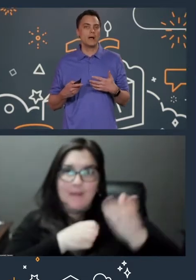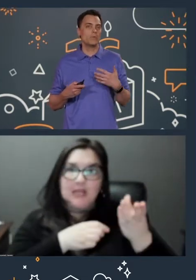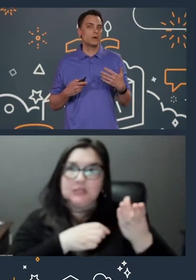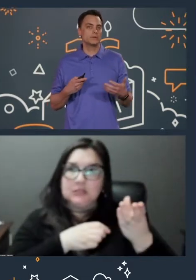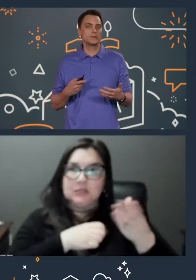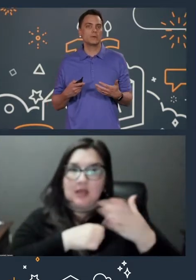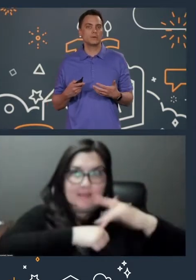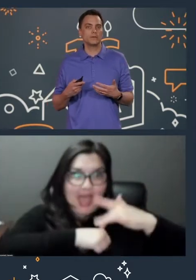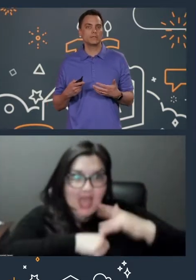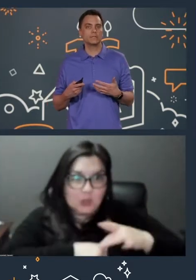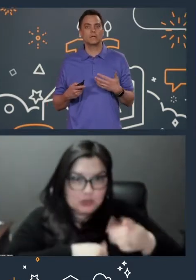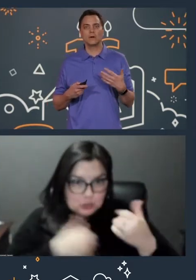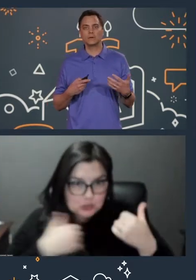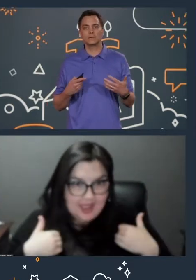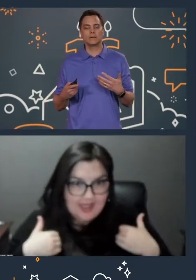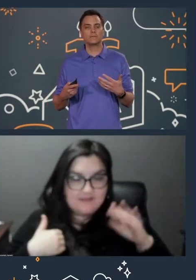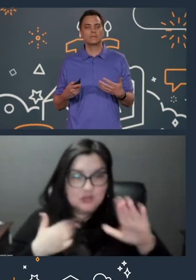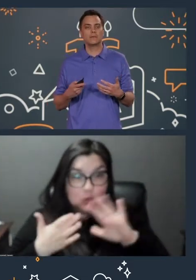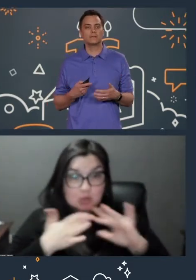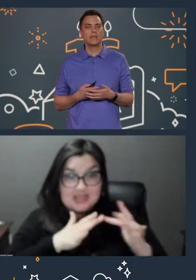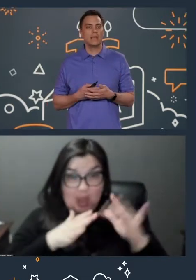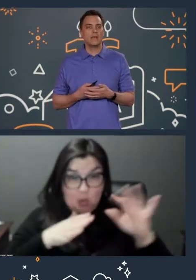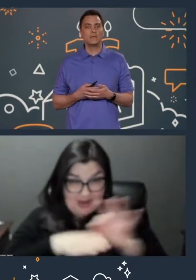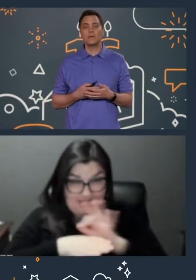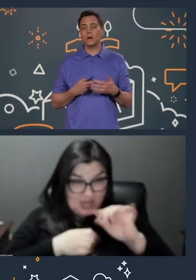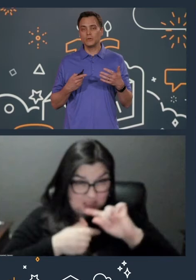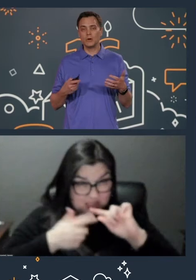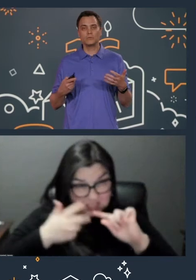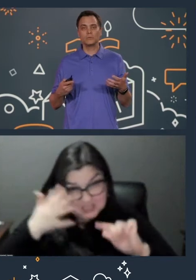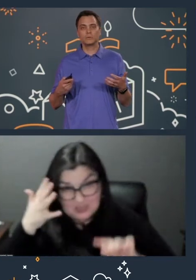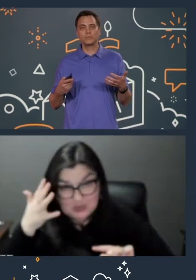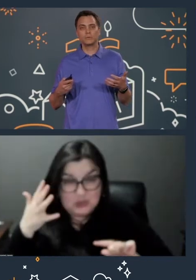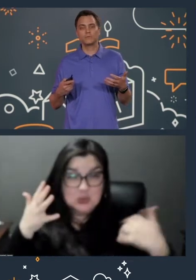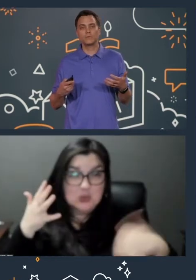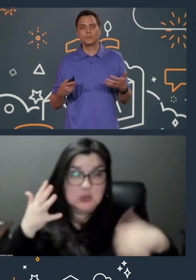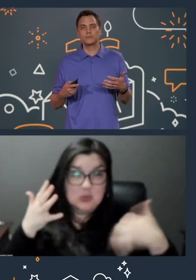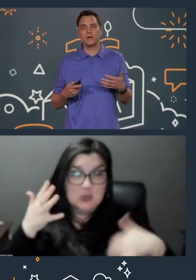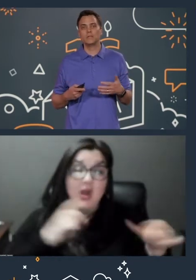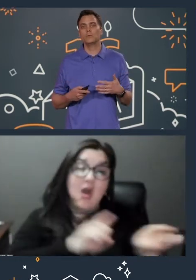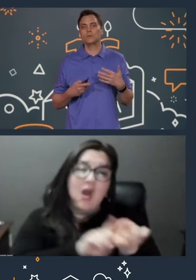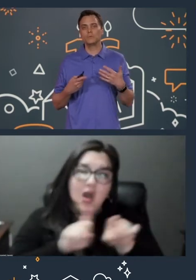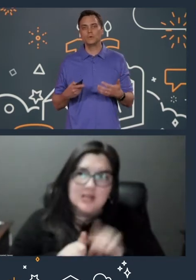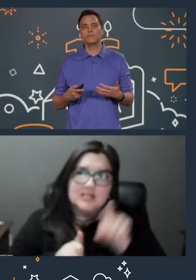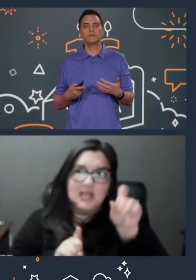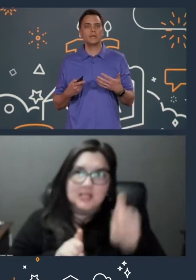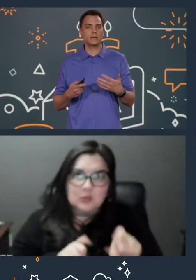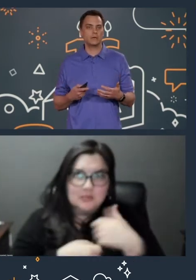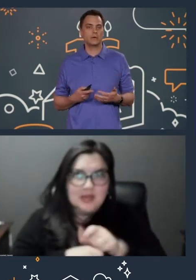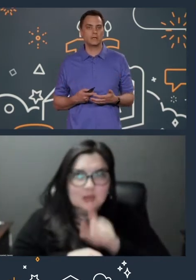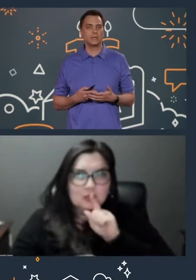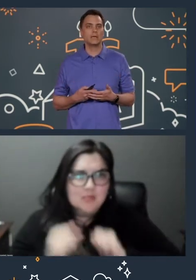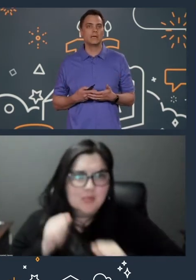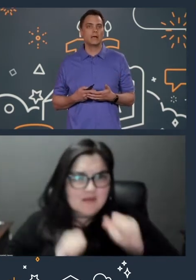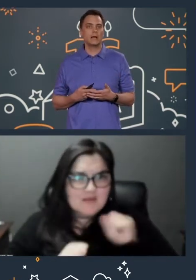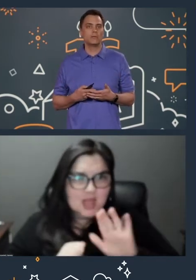How well is your network functioning? All those kind of things. And then, you also wanna ensure performance. You wanna move your data quickly.